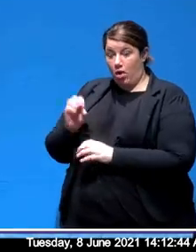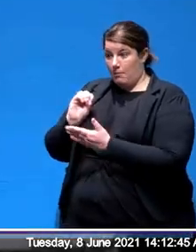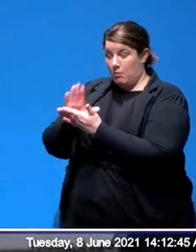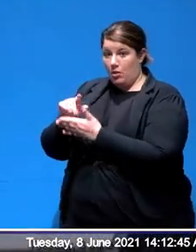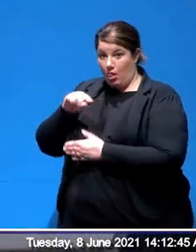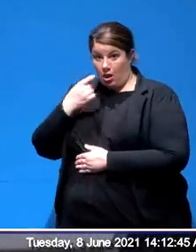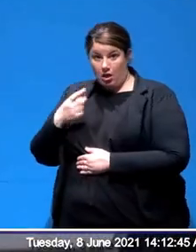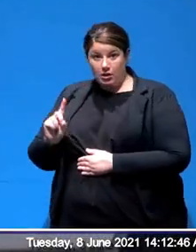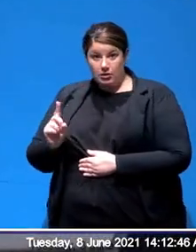No.